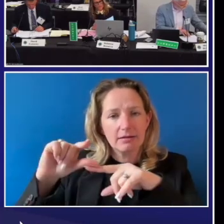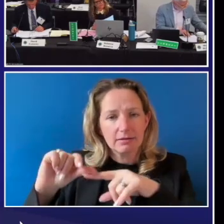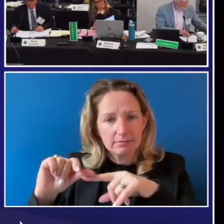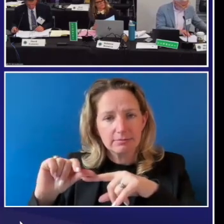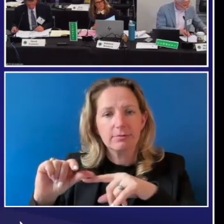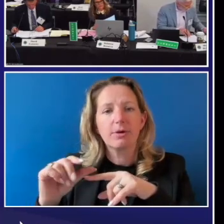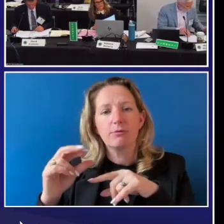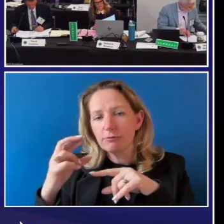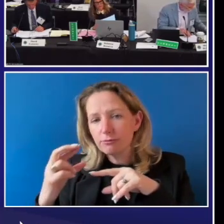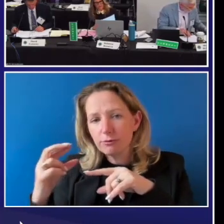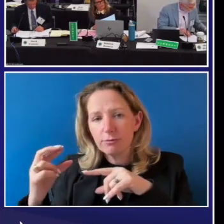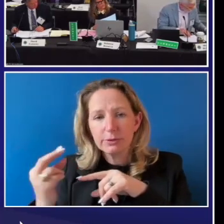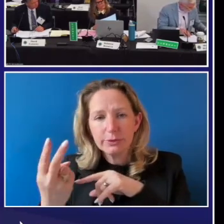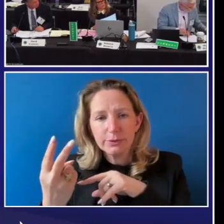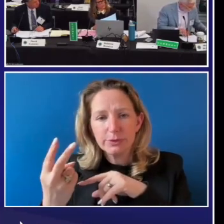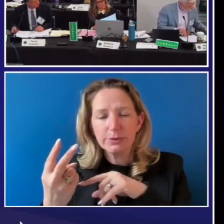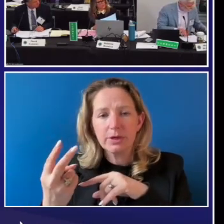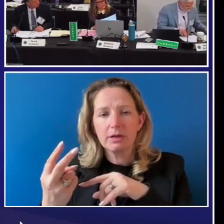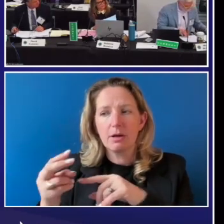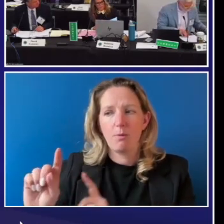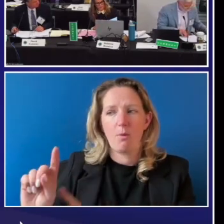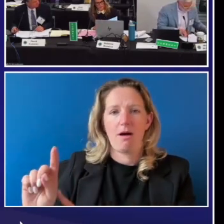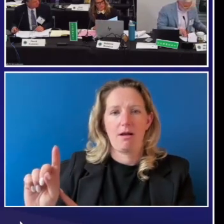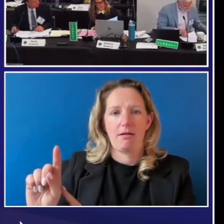Were you talking about incorporation for the programmatics?